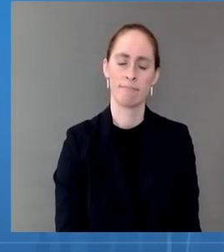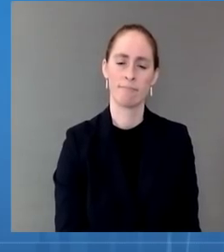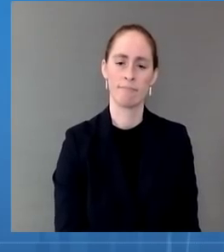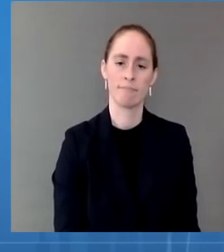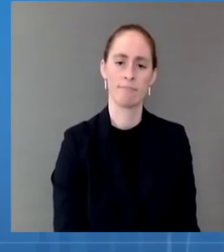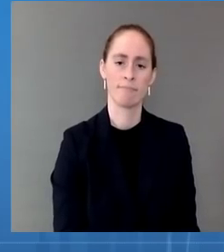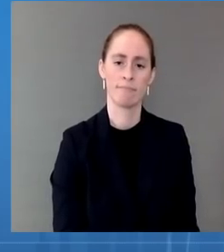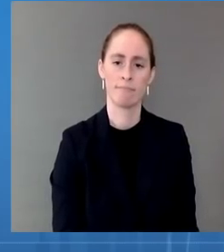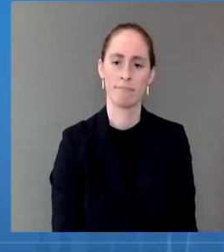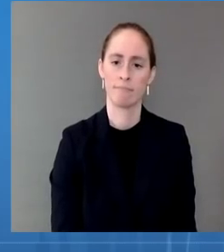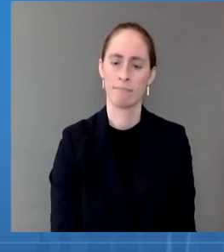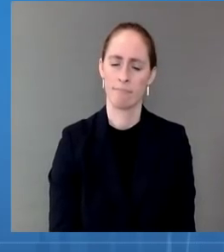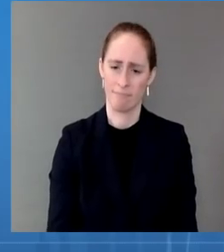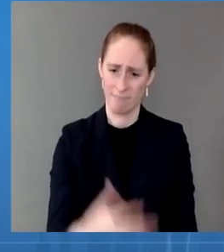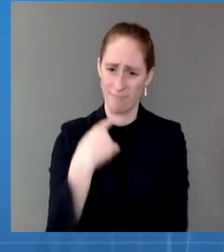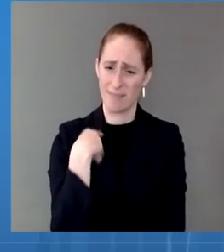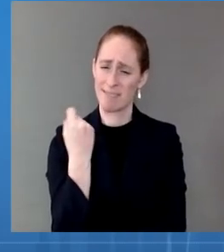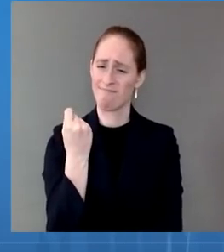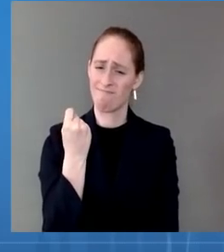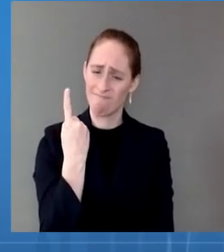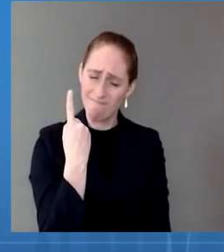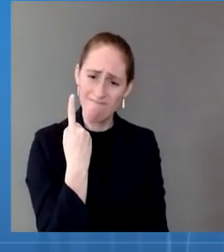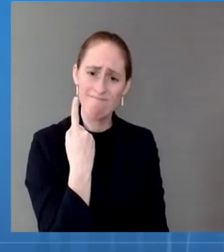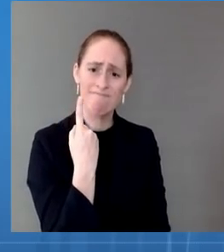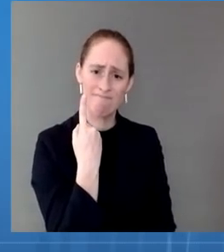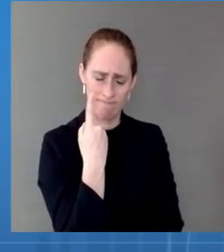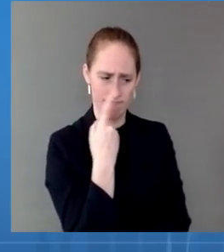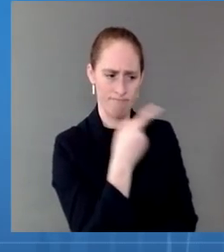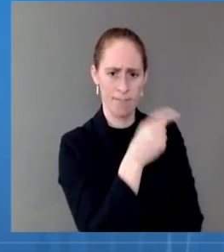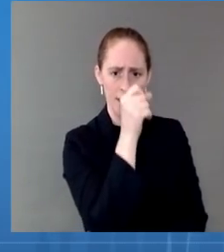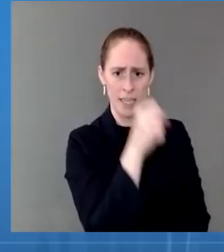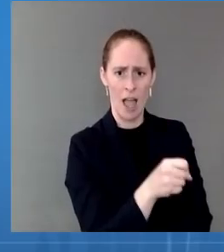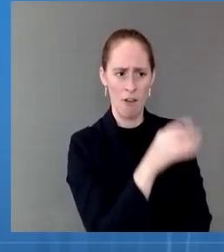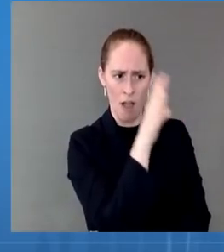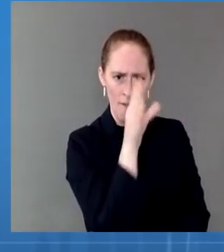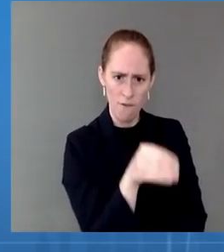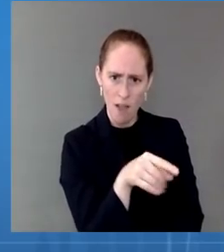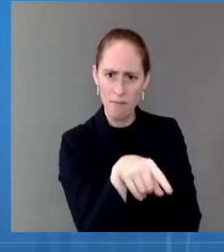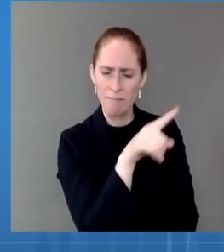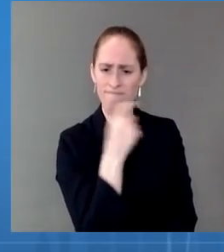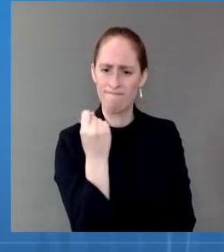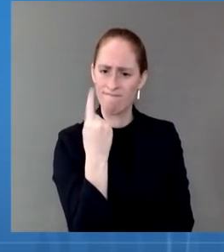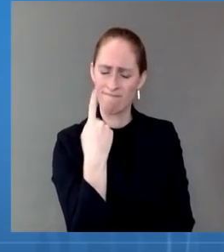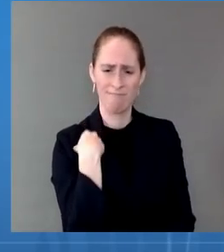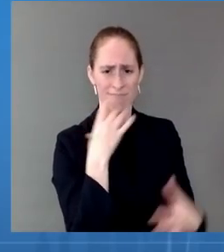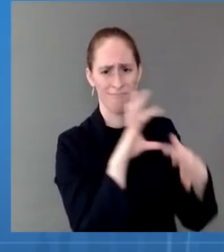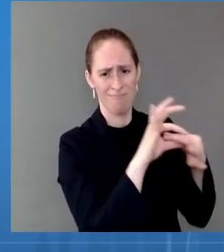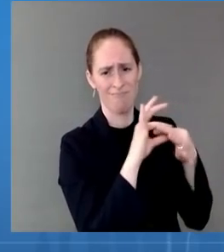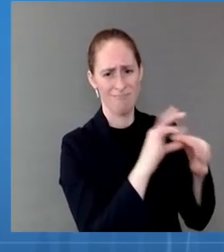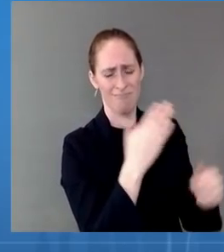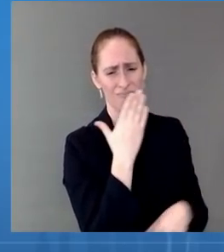but the cooperation that we're having with South Africa and other countries around the world? Dr. Fauci: Yes. Thank you, Jeff. Well, first of all, just to reiterate